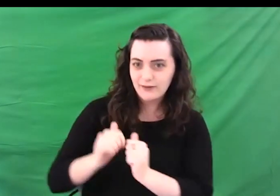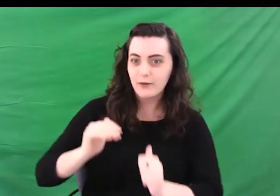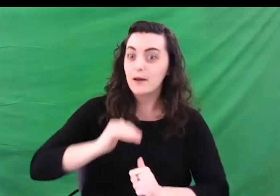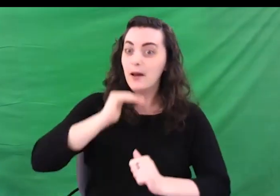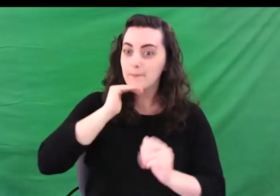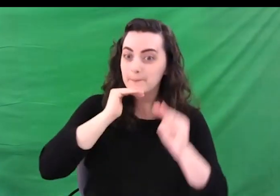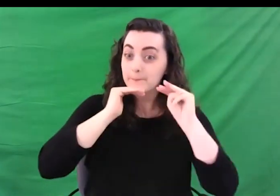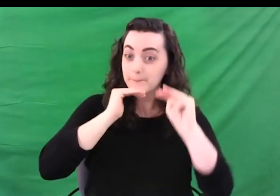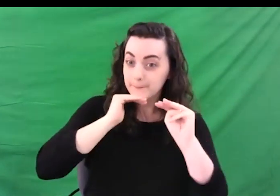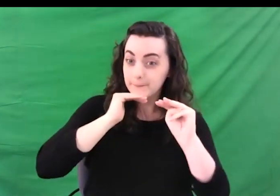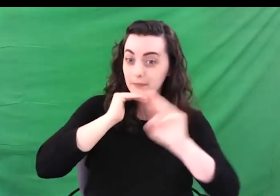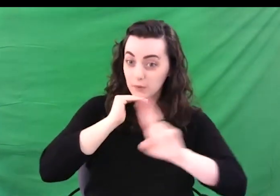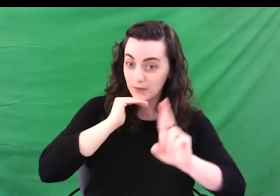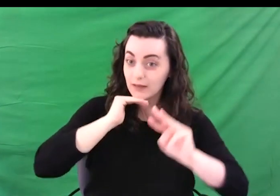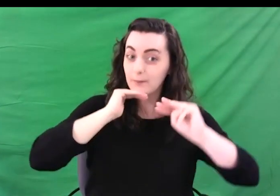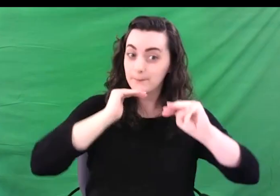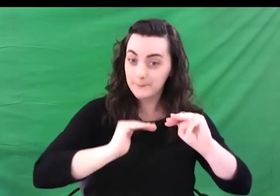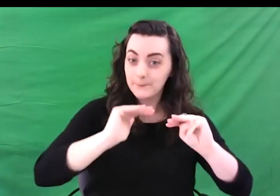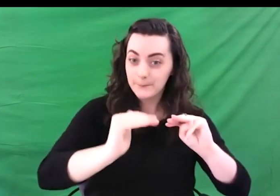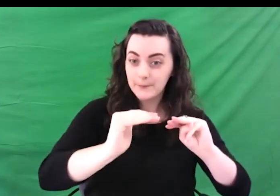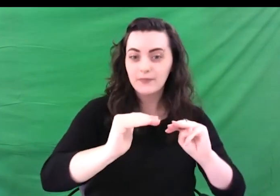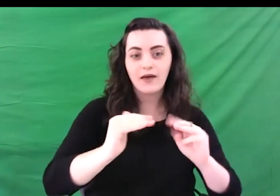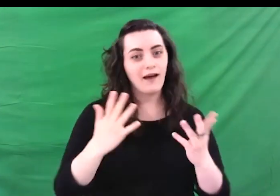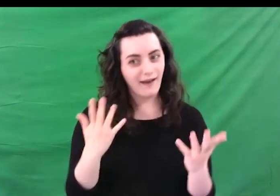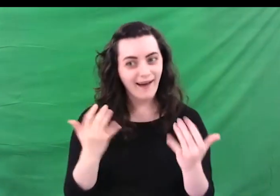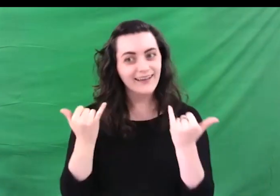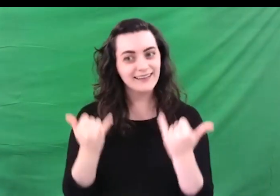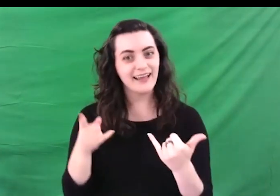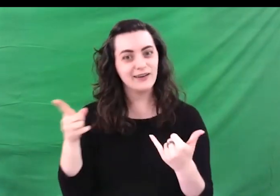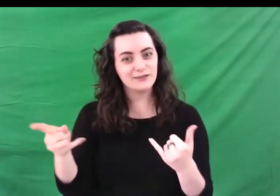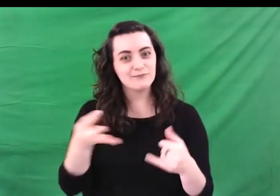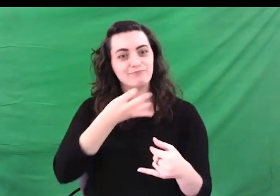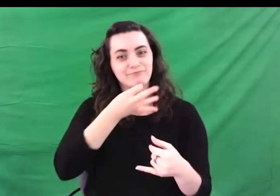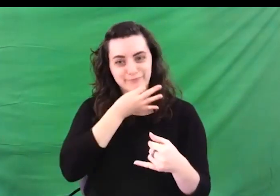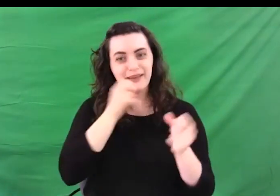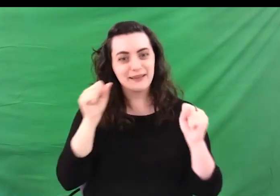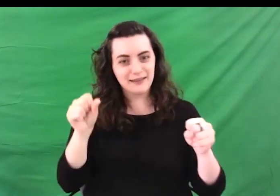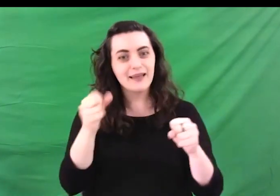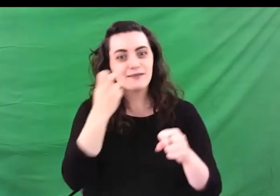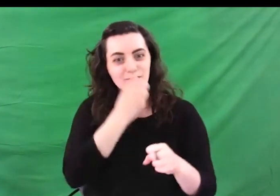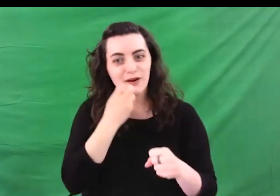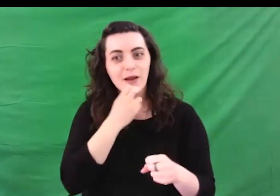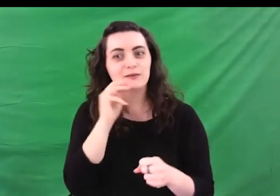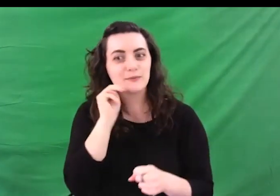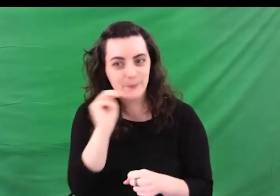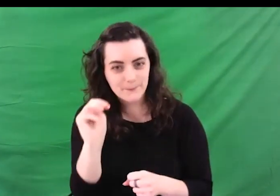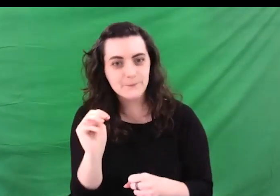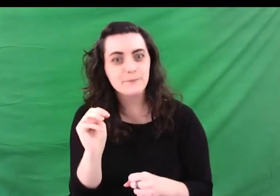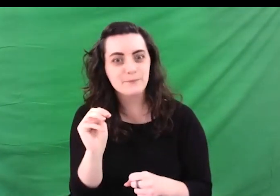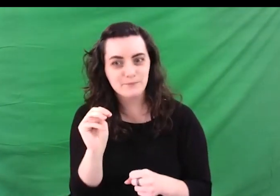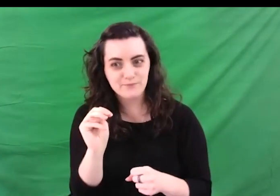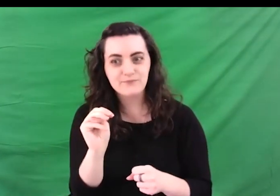and I'm happy to tell you that she's now able to pronounce that "mm" sound in all positions.